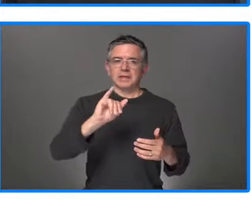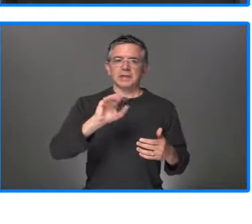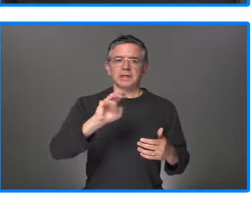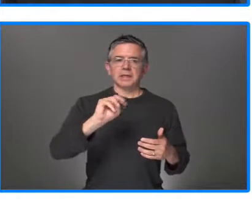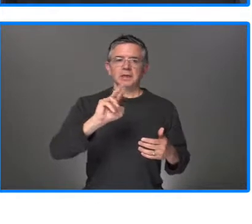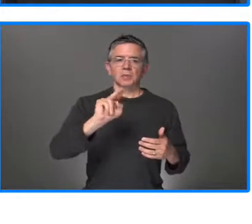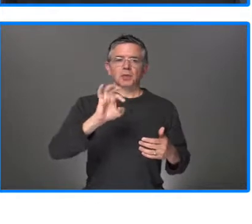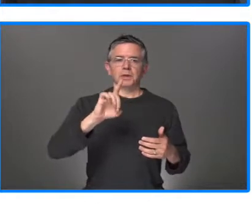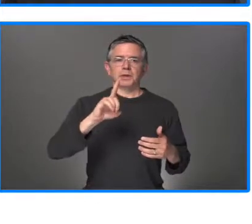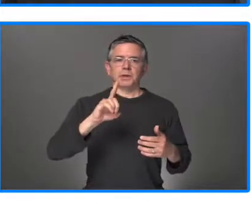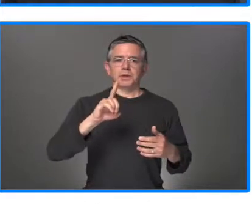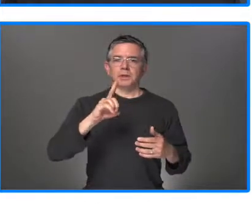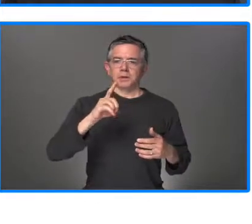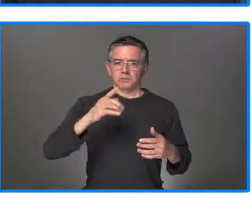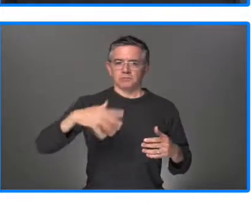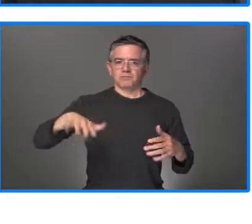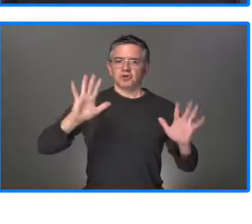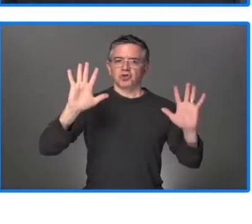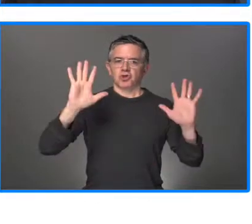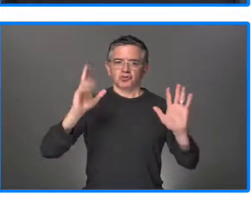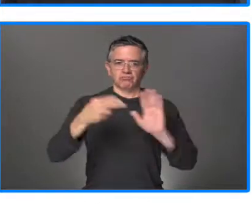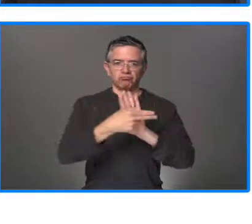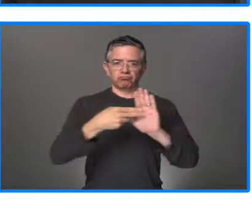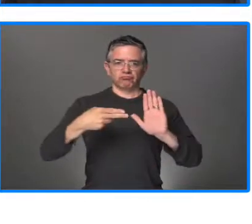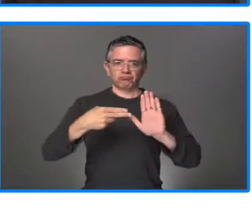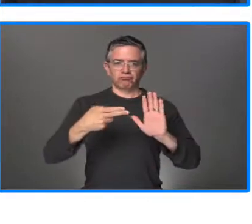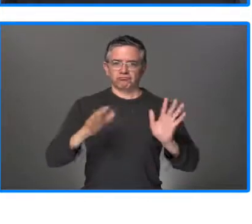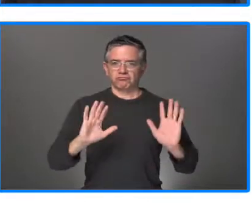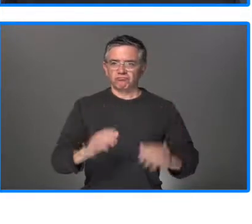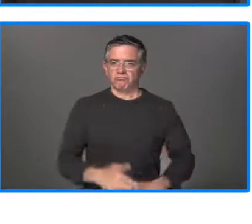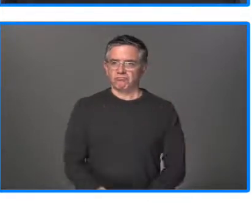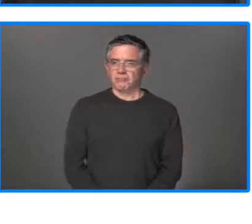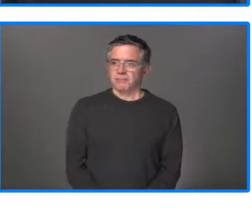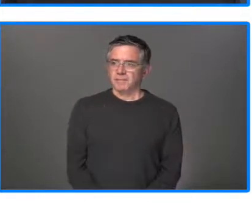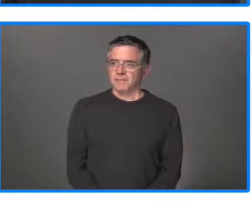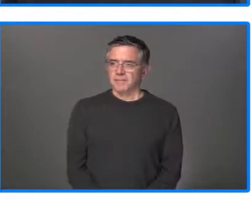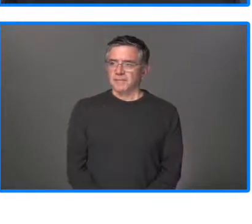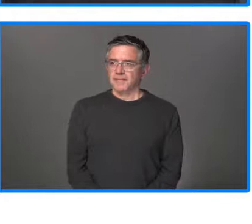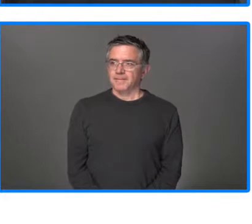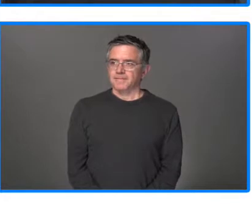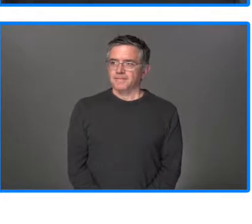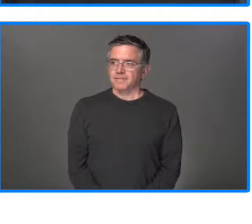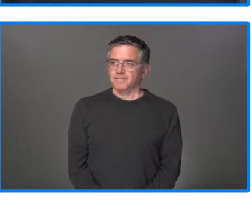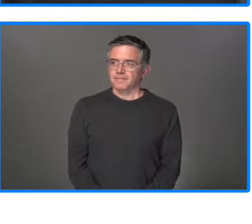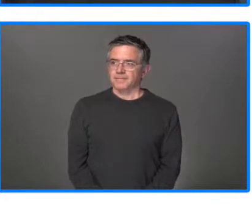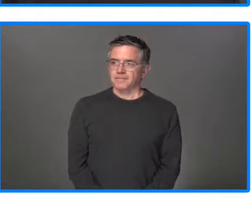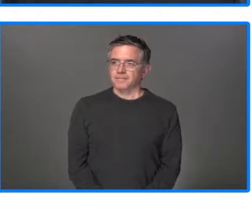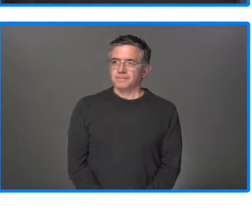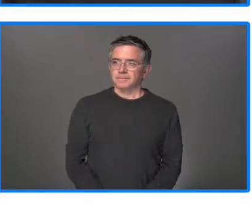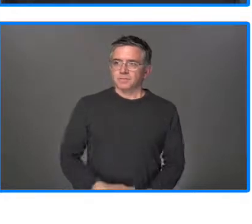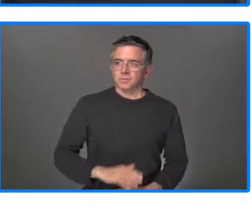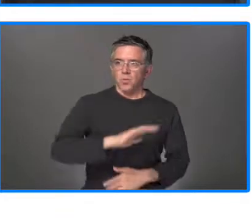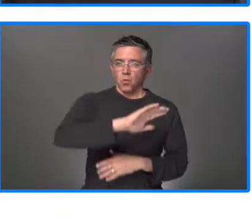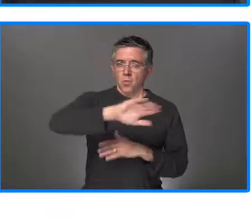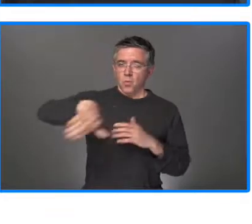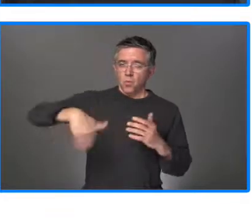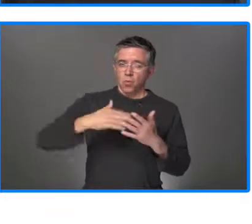not just people who are currently eligible for vaccination, because having a high number and a high percentage of people who are vaccinated